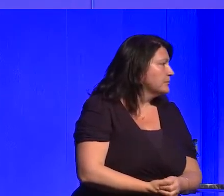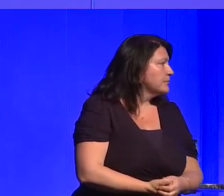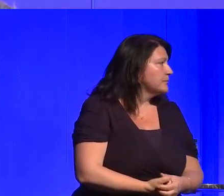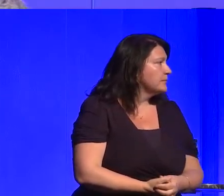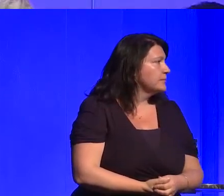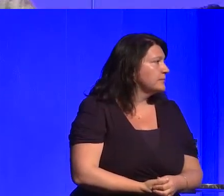Bill McCarthy: Thanks, Olivia.